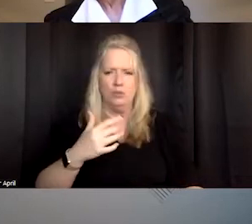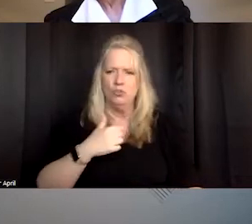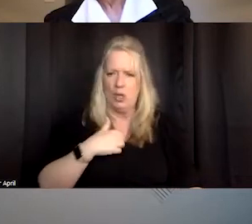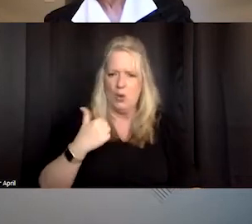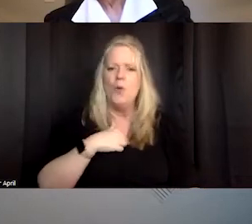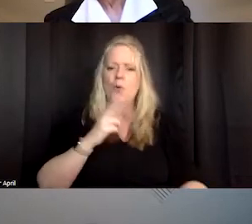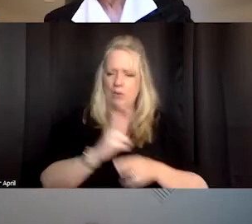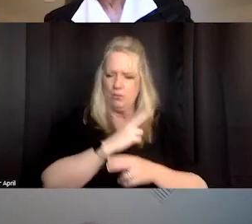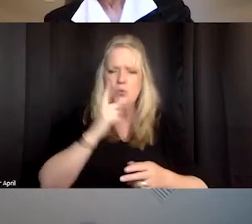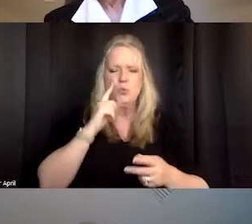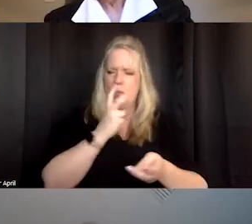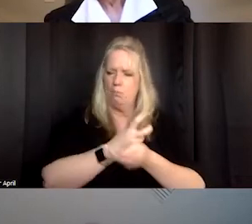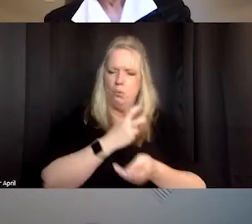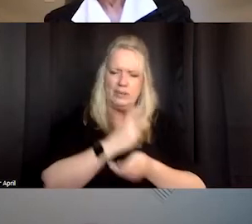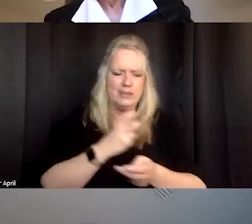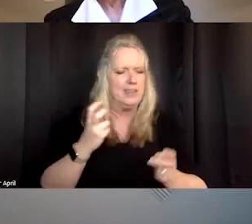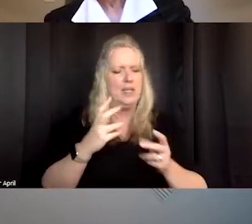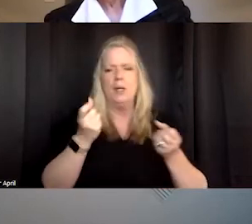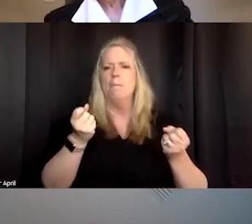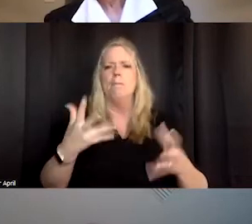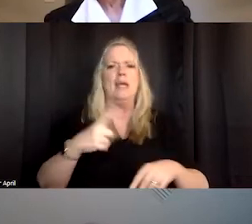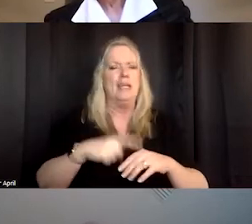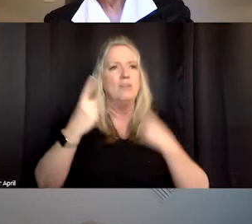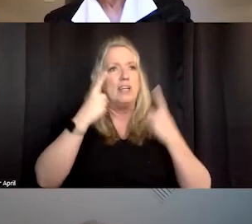CENTERS ON MULTIPLE OCCASIONS. DIDN'T THINK ABOUT, ALL OF THE UNDERLYING,